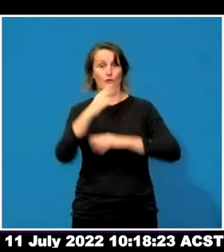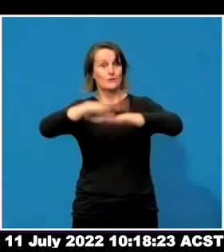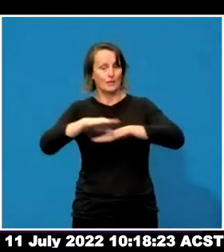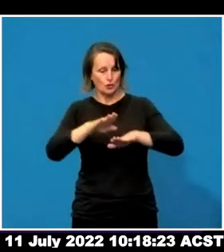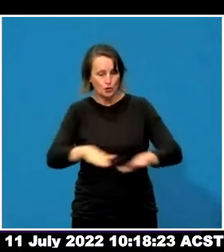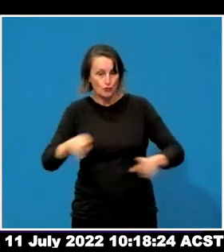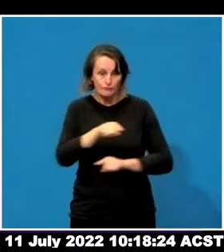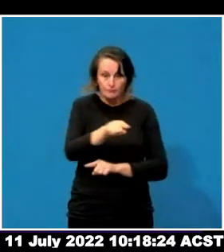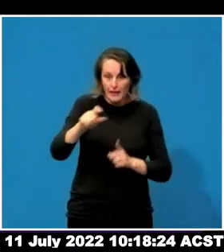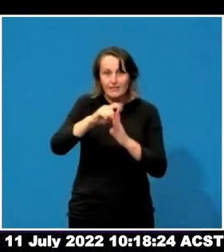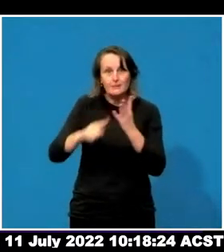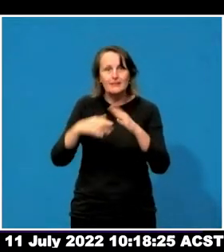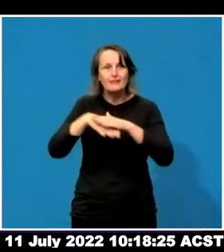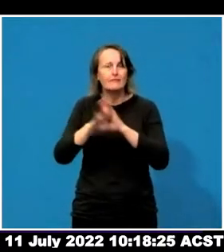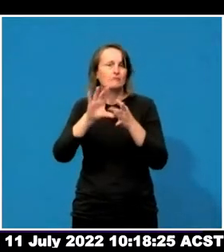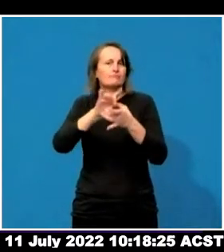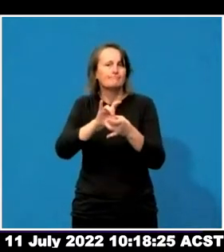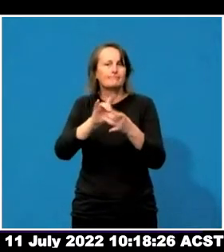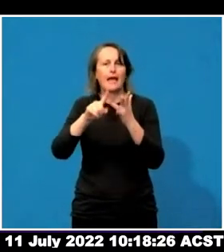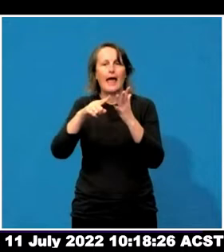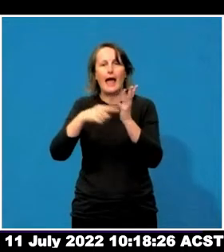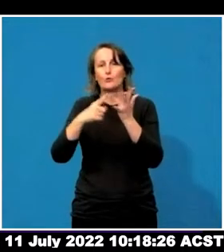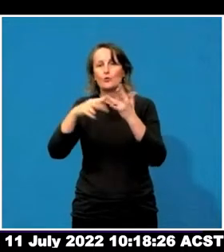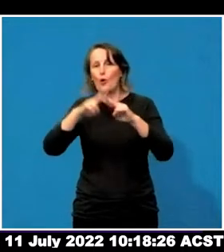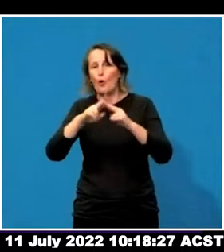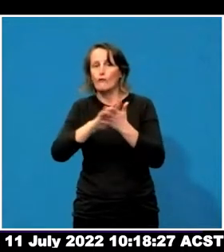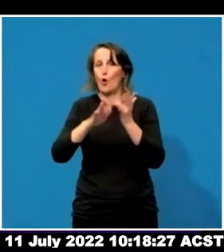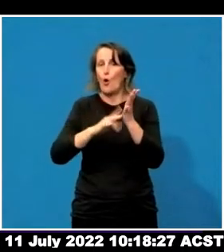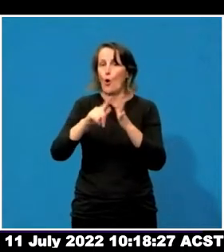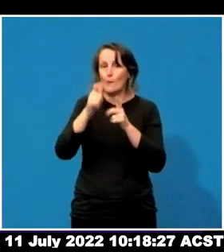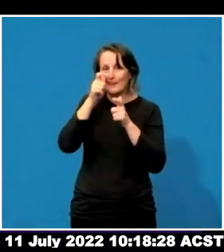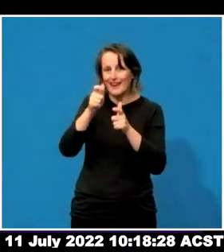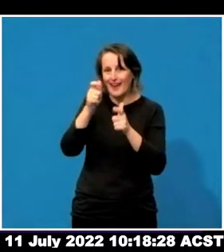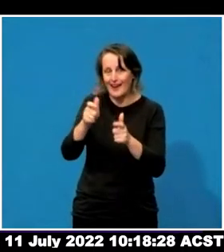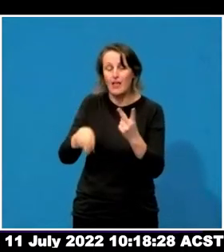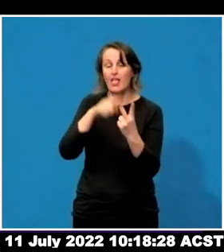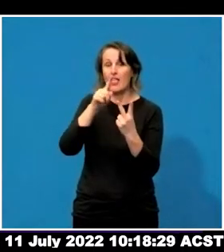out-of-home care. That Public hearing was actually scheduled to be held here in Alice